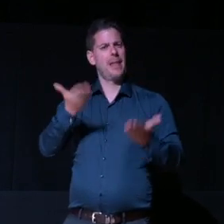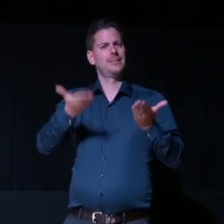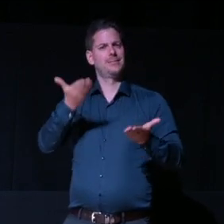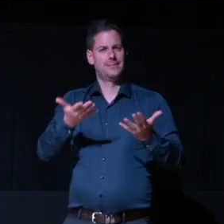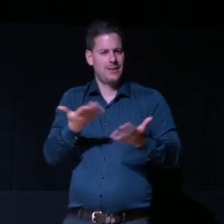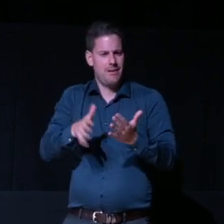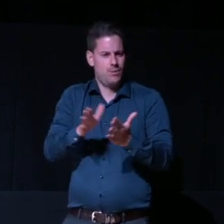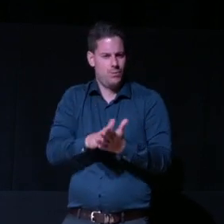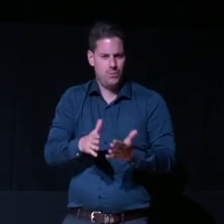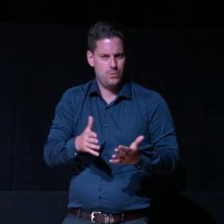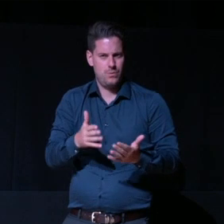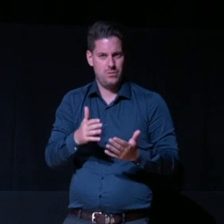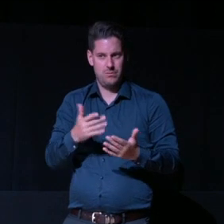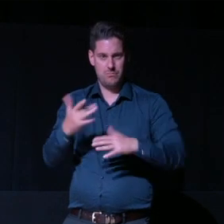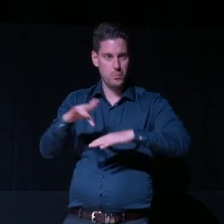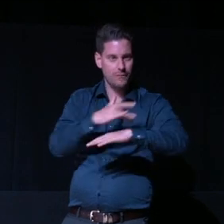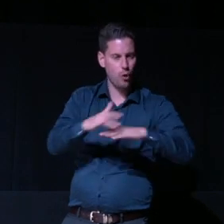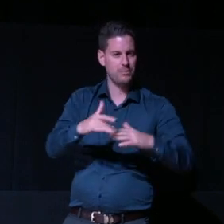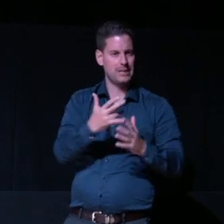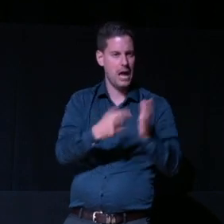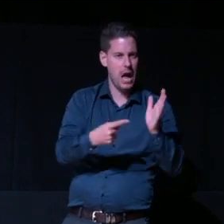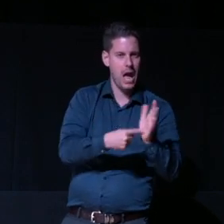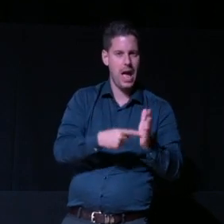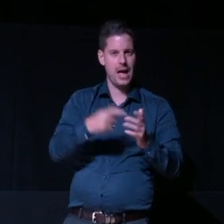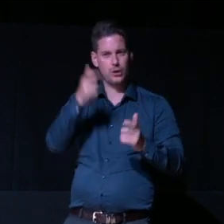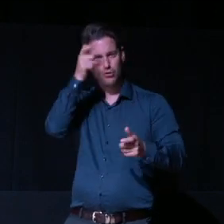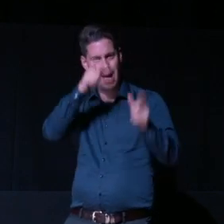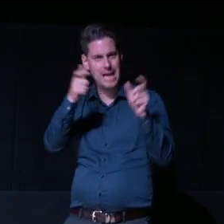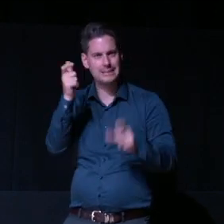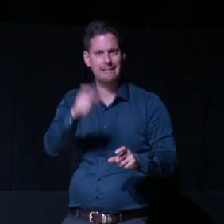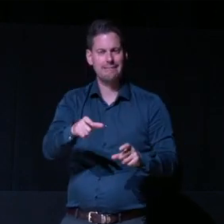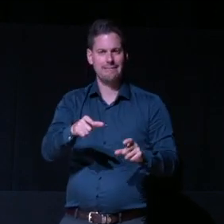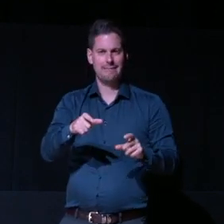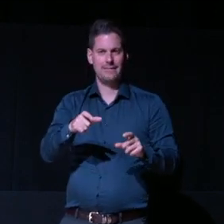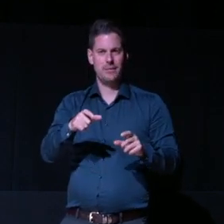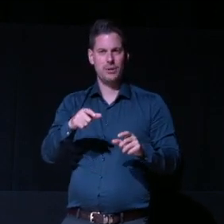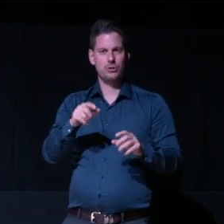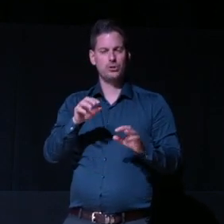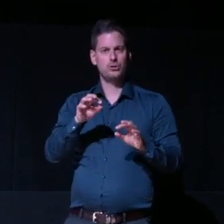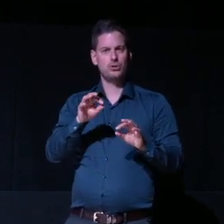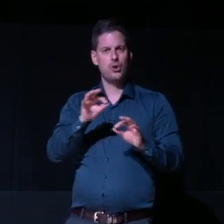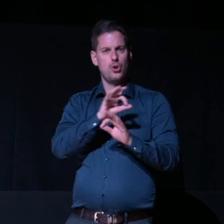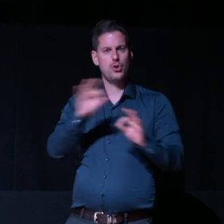suppose especially around performance and art and creativity that's not stifling. Get ready I'm going to solve it.